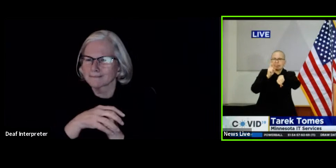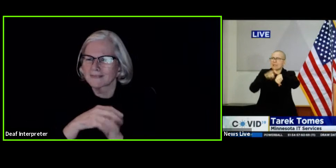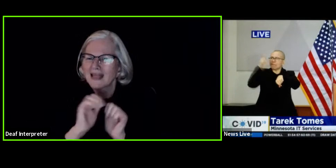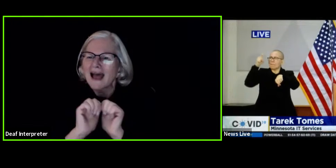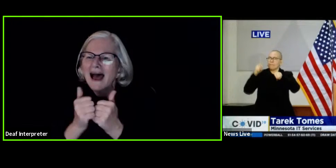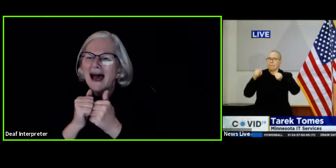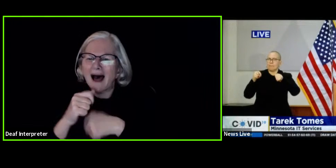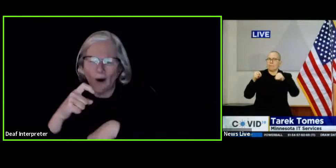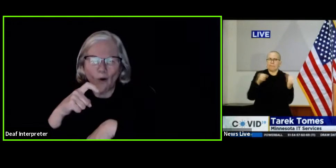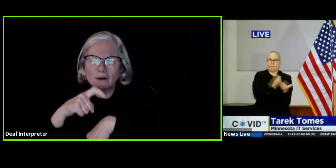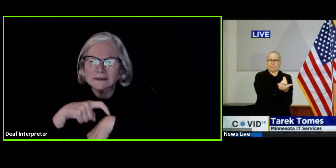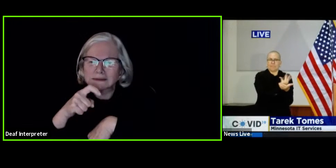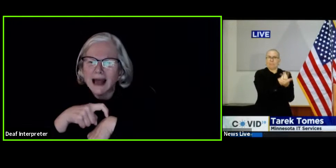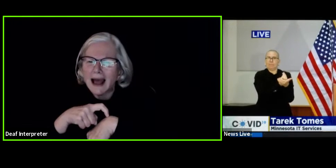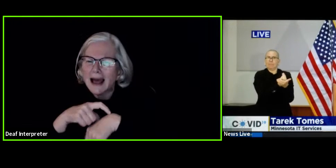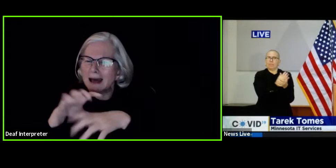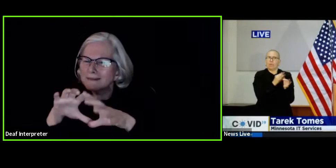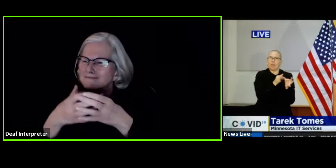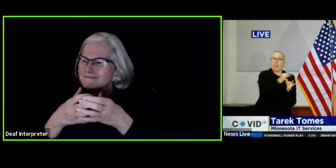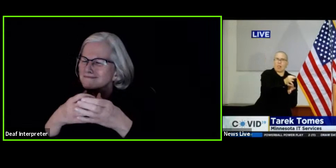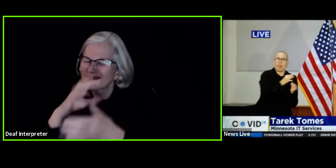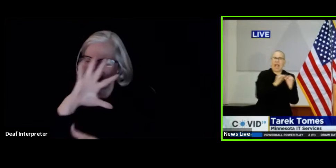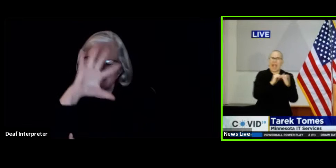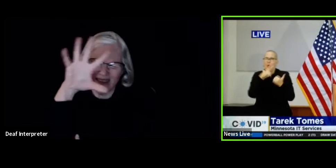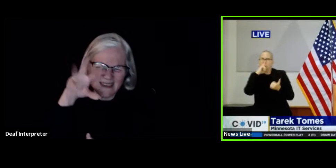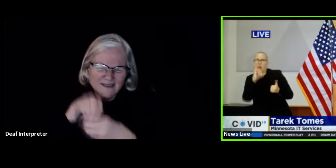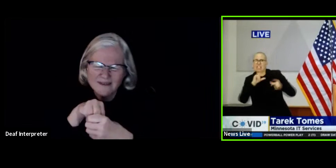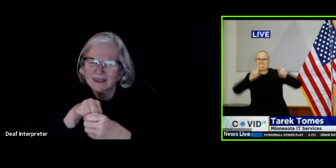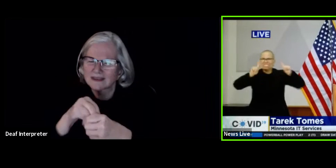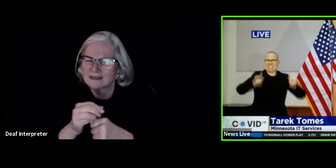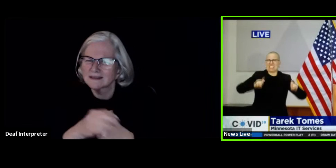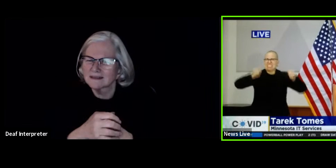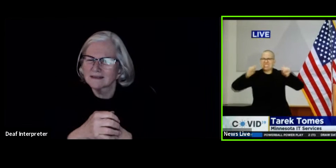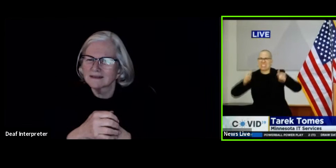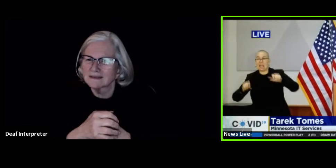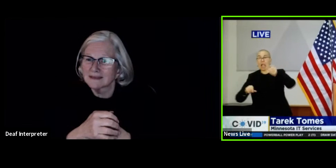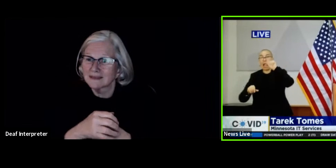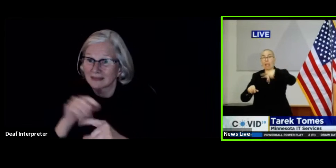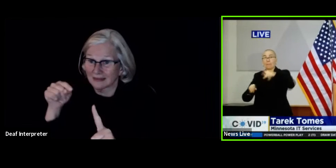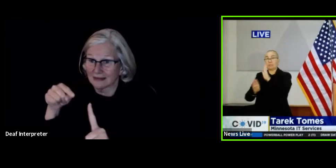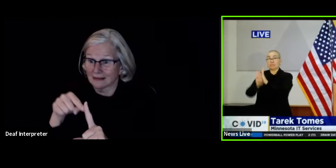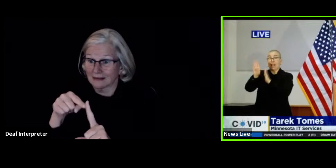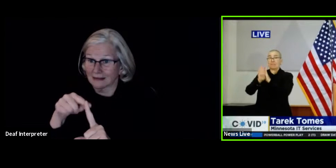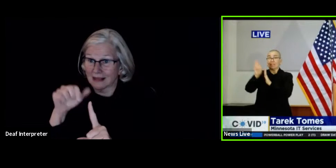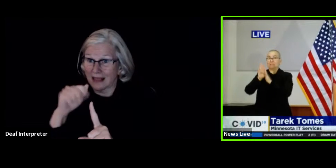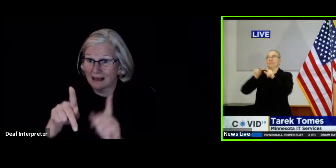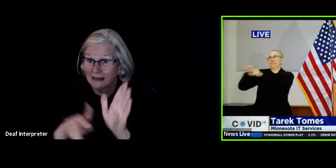ACTUALLY PROVIDED FEEDBACK TO GOOGLE AS IT RELATES TO INFECTIOUS PERIODS THAT ALTERED HOW THAT EXPOSURE NOTIFICATION